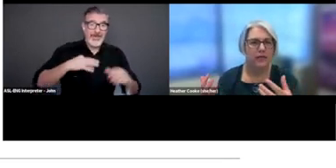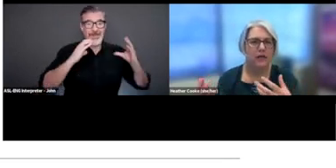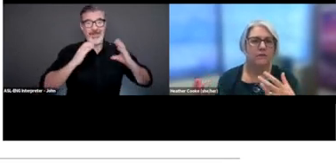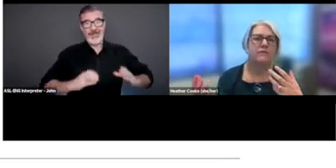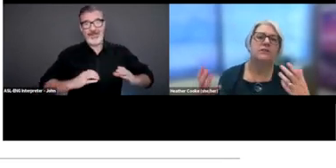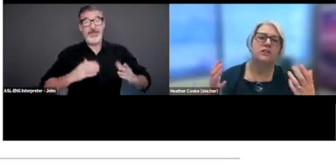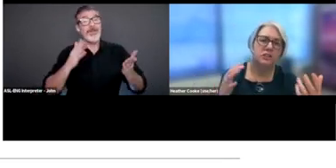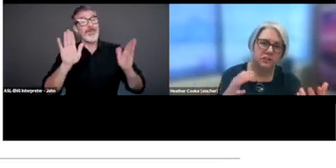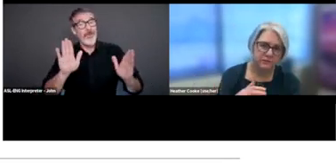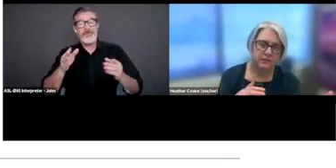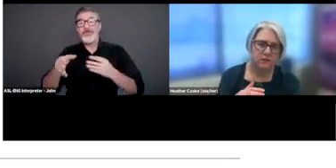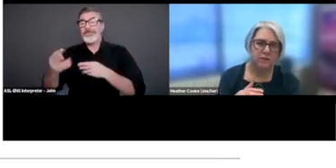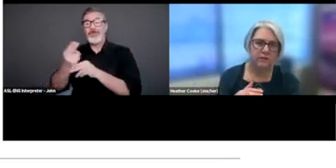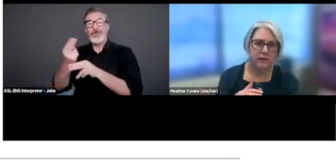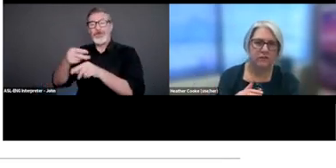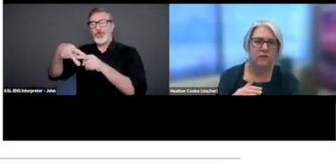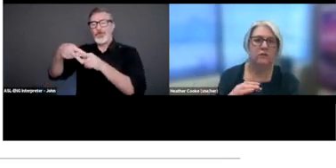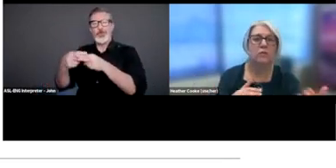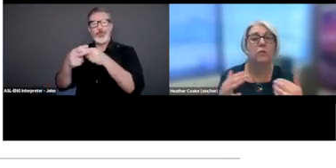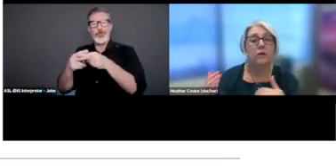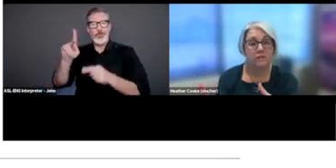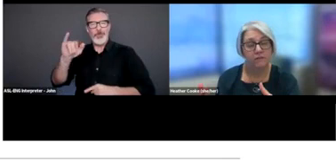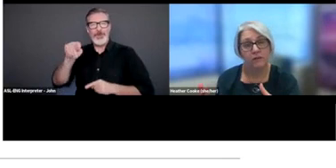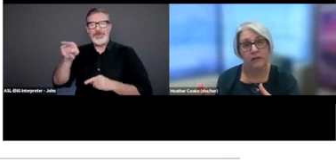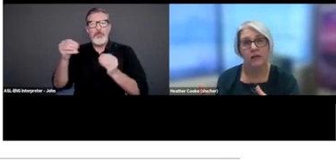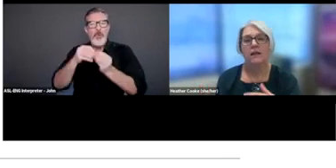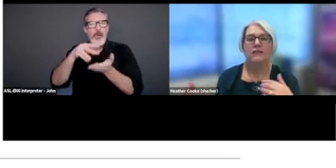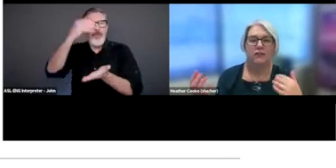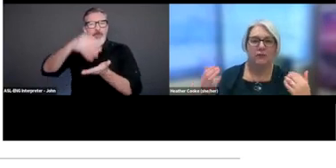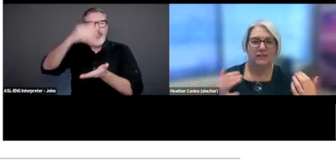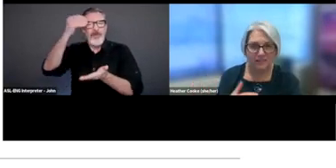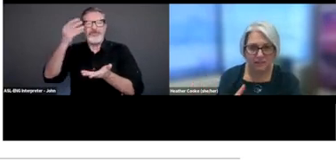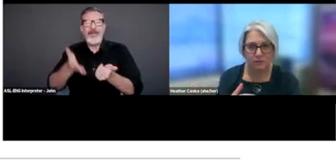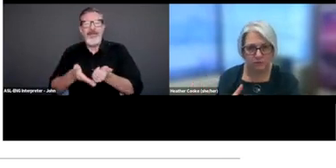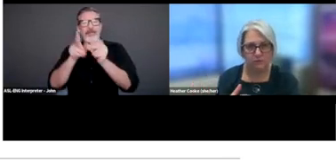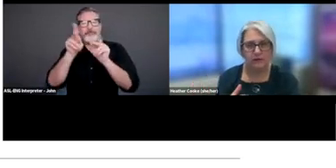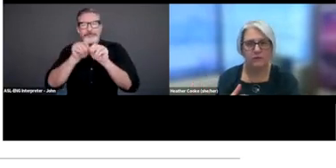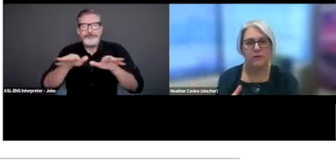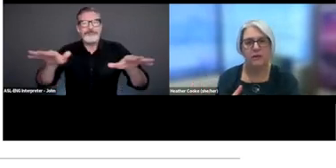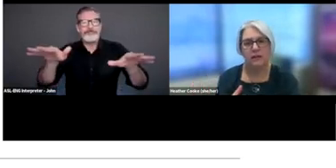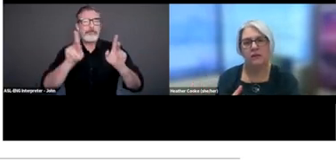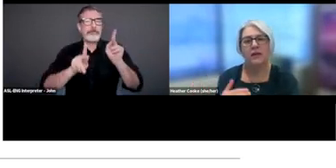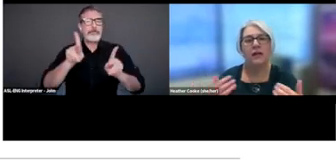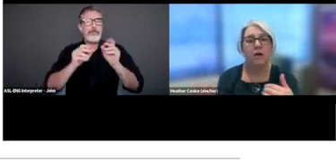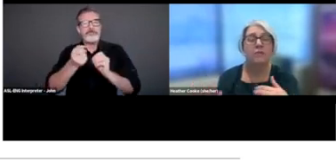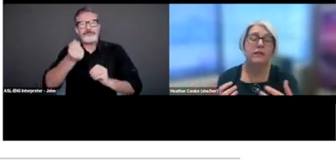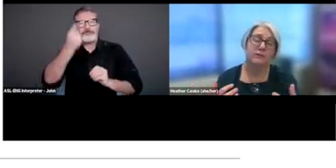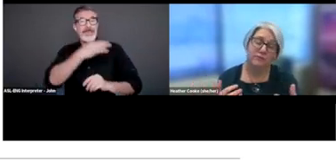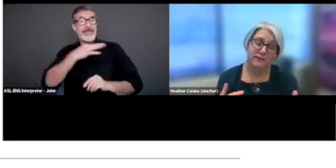have a way of shifting the conversation towards civility to assisting with respectful communication and conflict